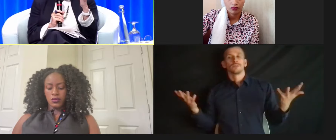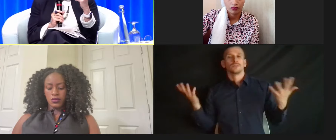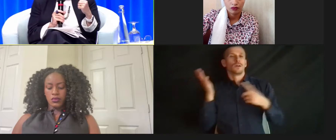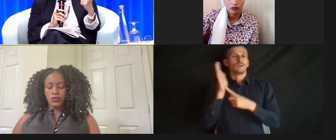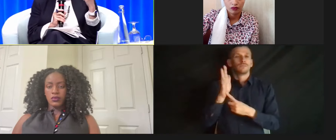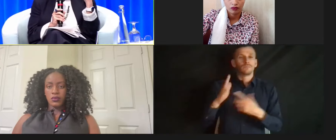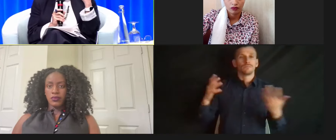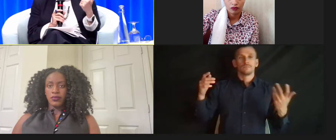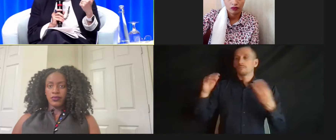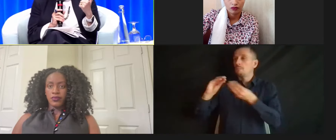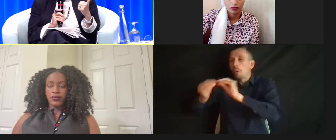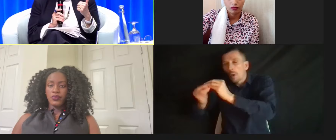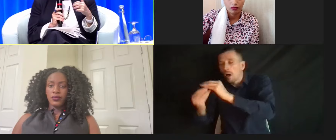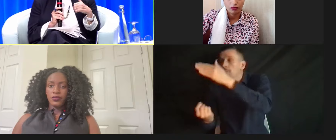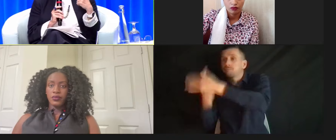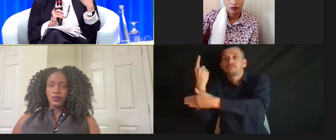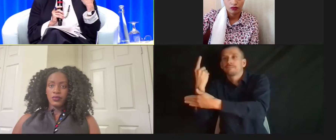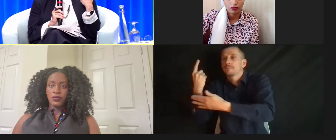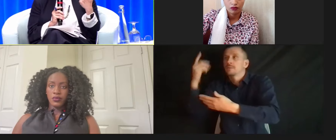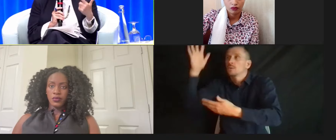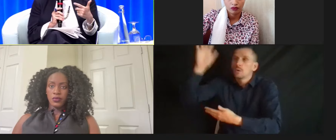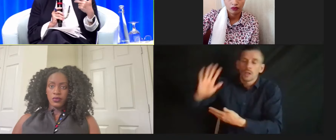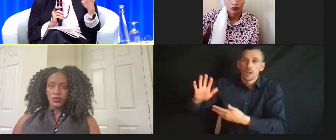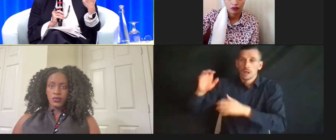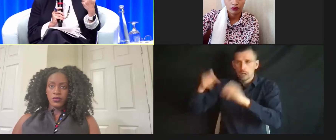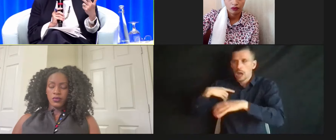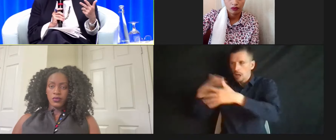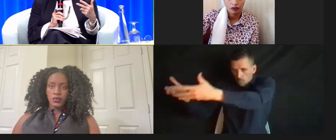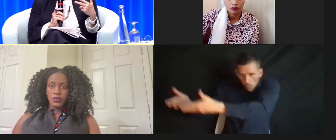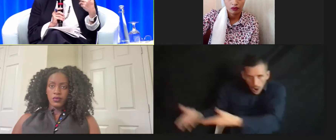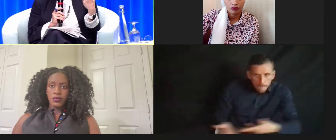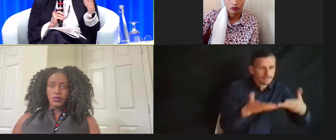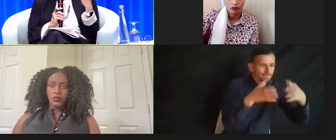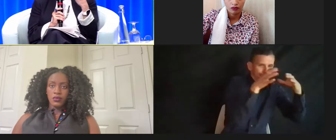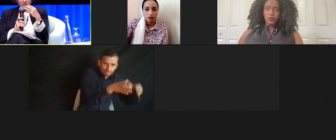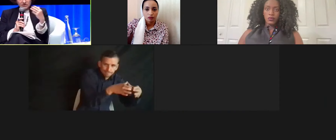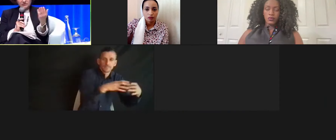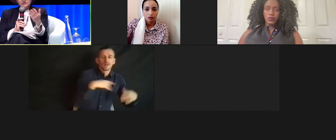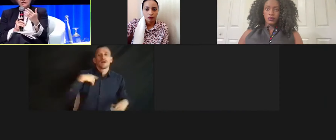This is to say there are challenges, but through planning, community action and regional